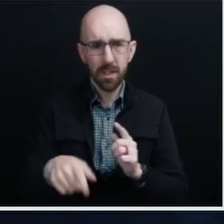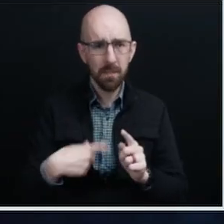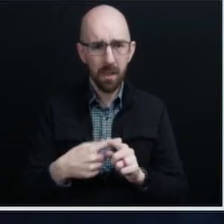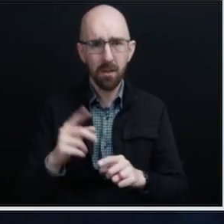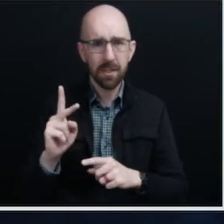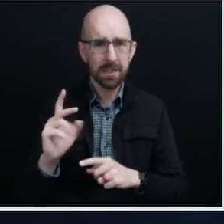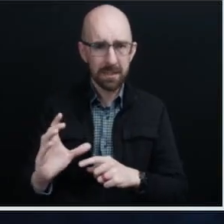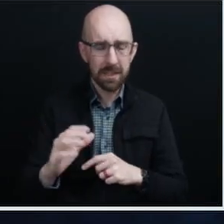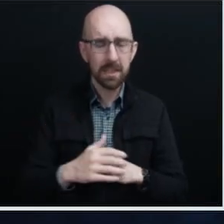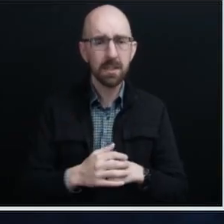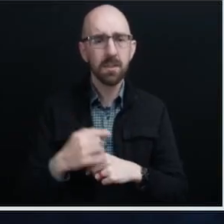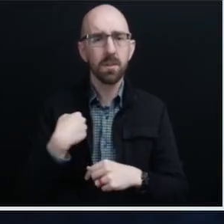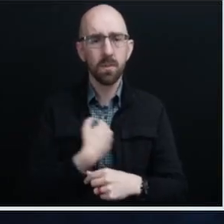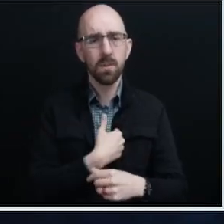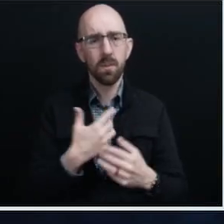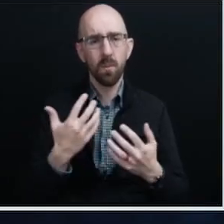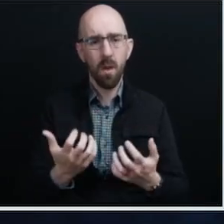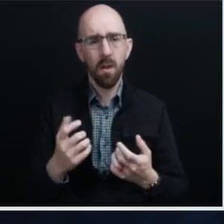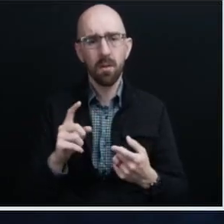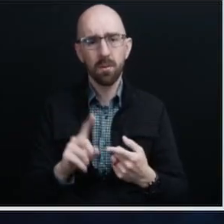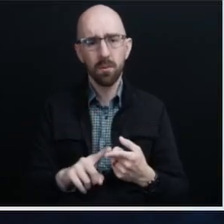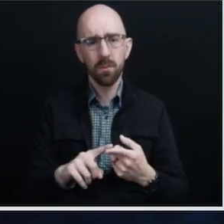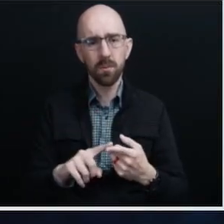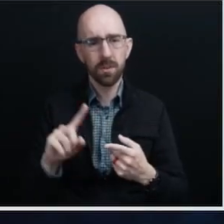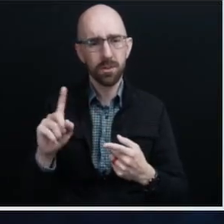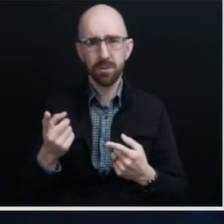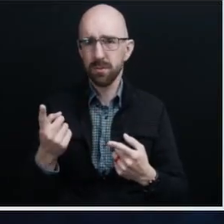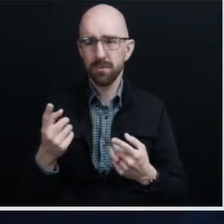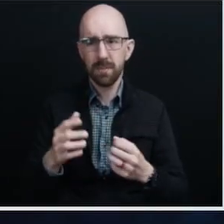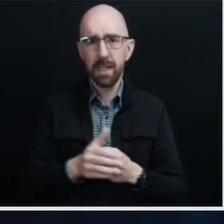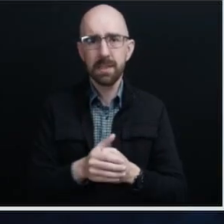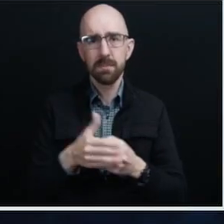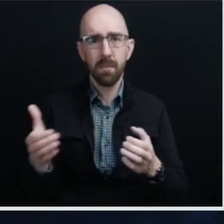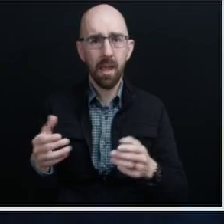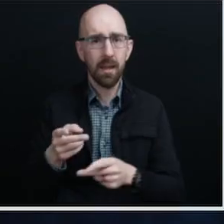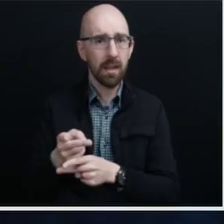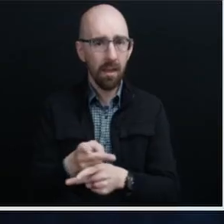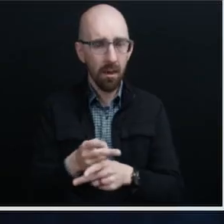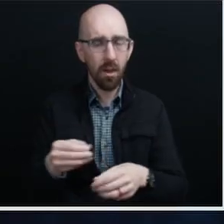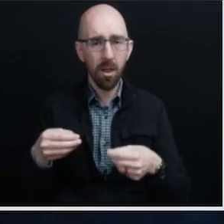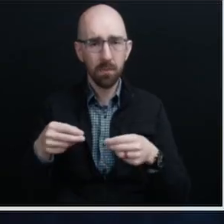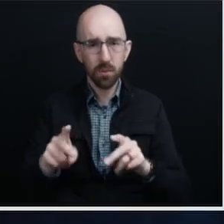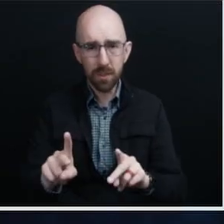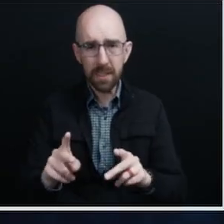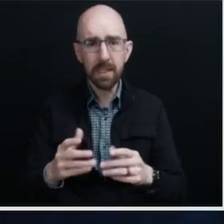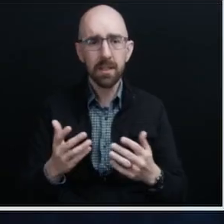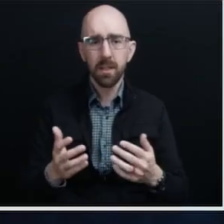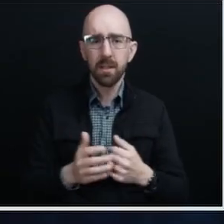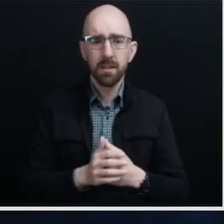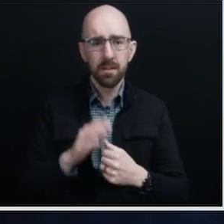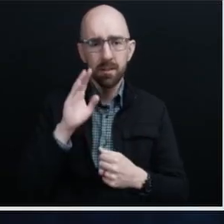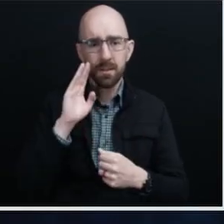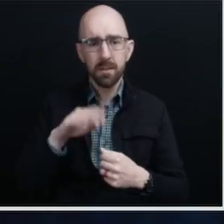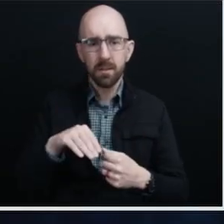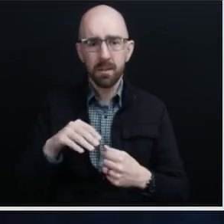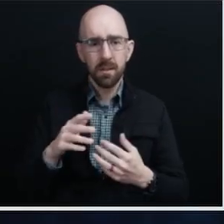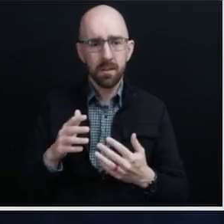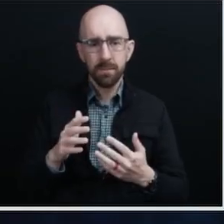and we want to just like expand the care and the opportunity like you know I think it's important